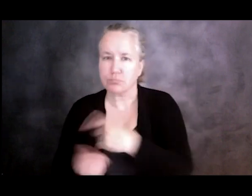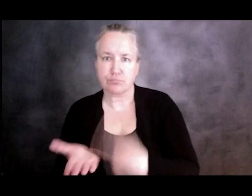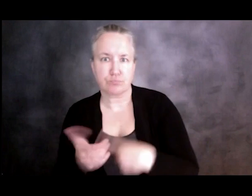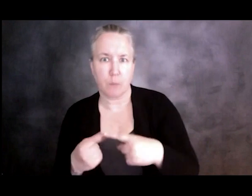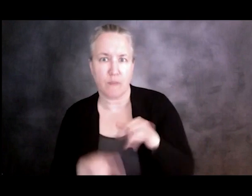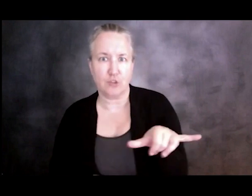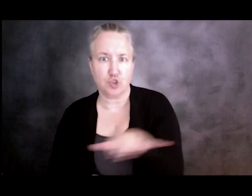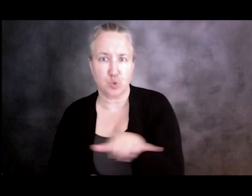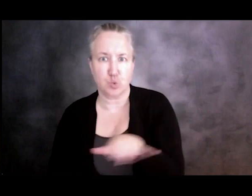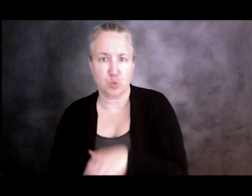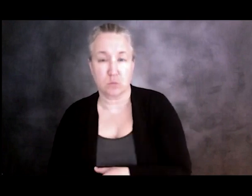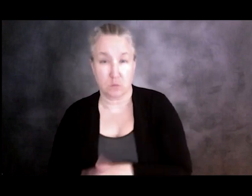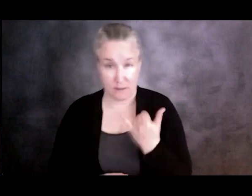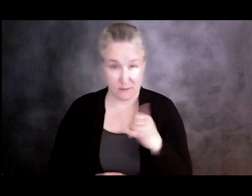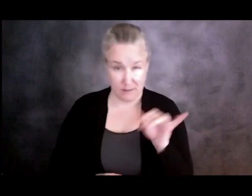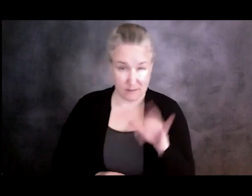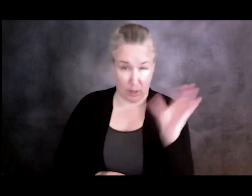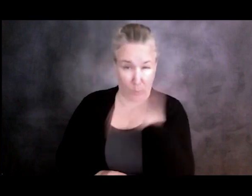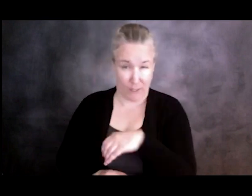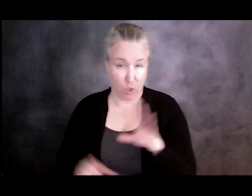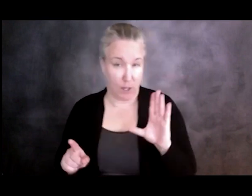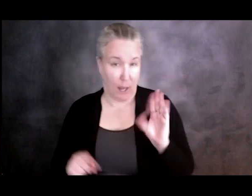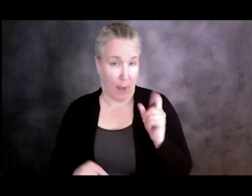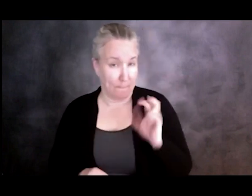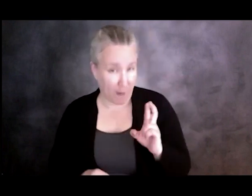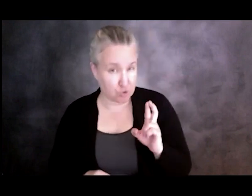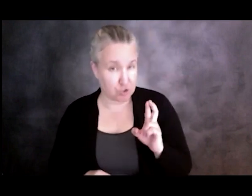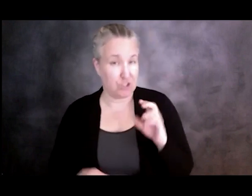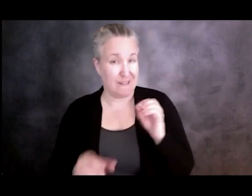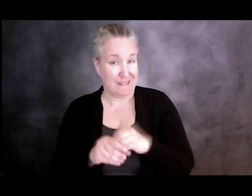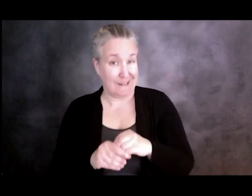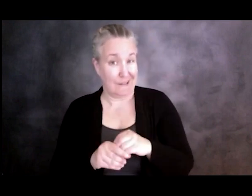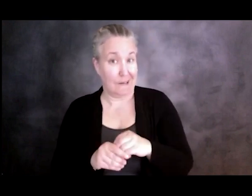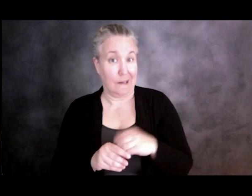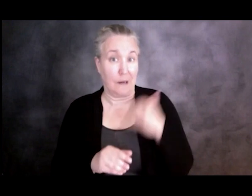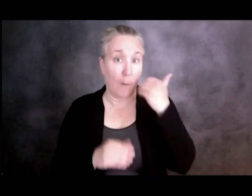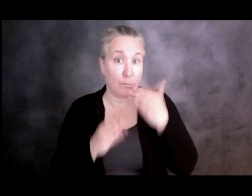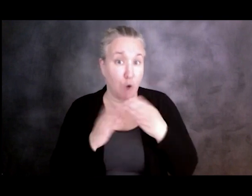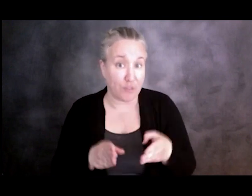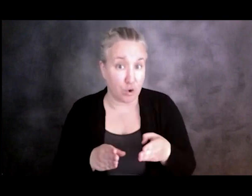I mean, is it so weird that a bouncer in a brothel-- this is what happens in The Committed-- would